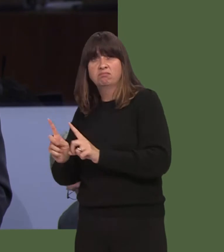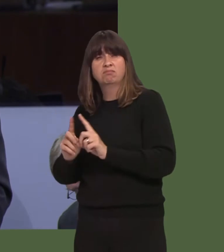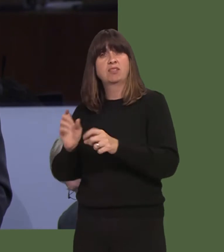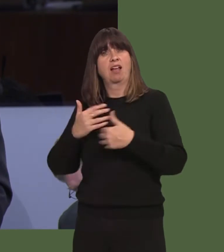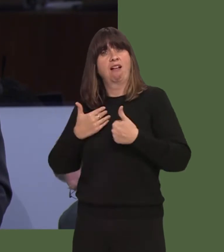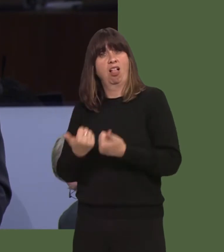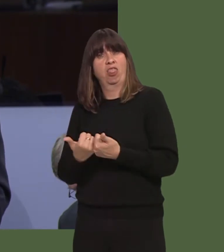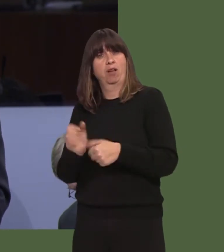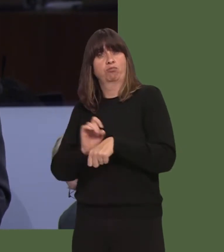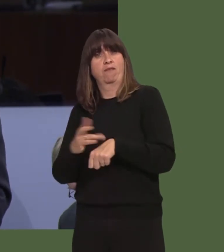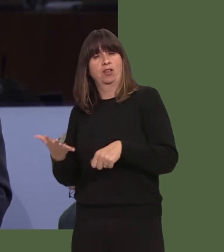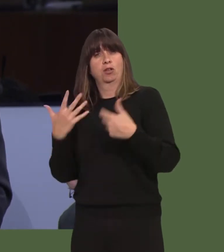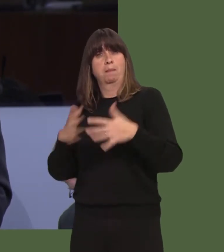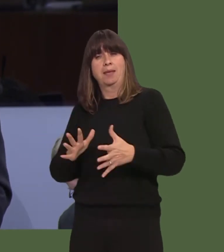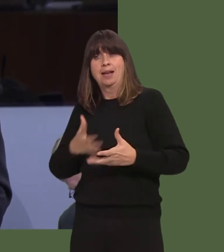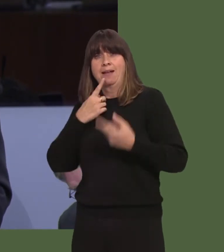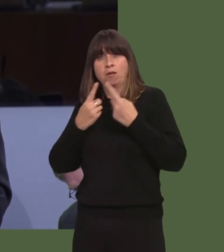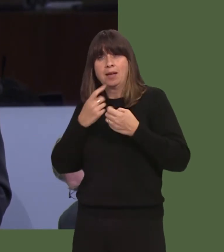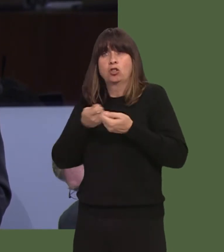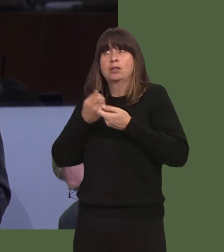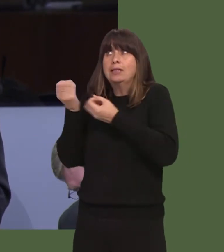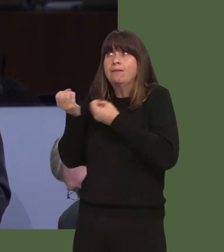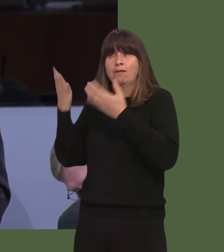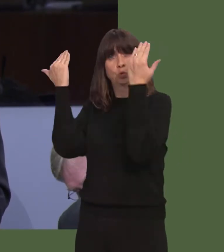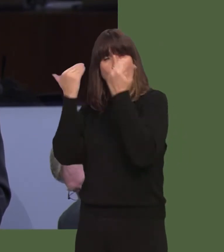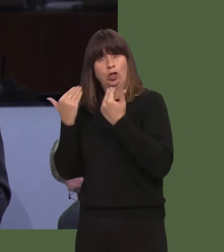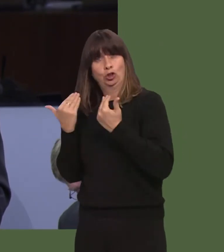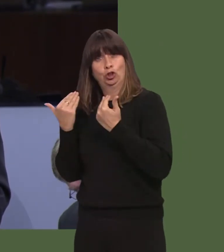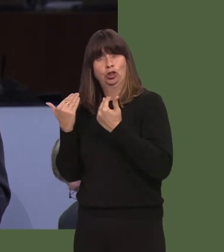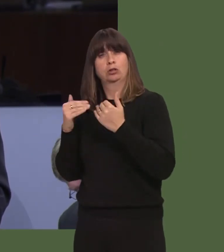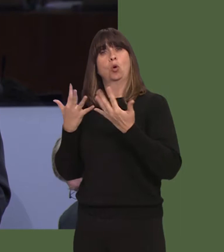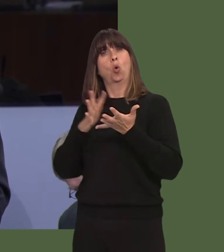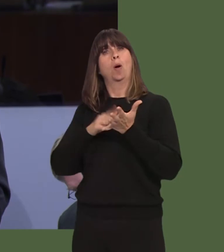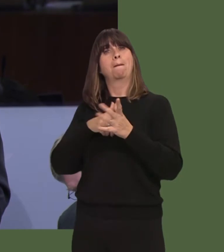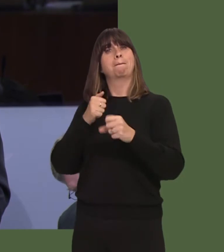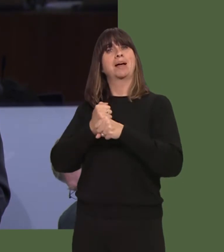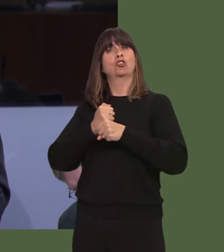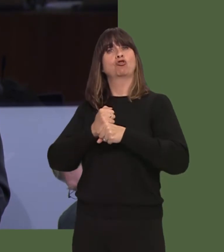officials have been providing information to judges or magistrates to determine whether